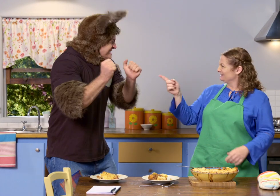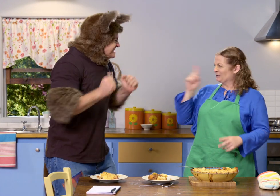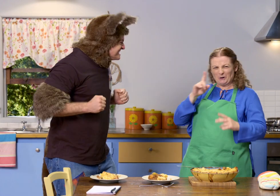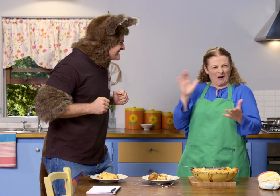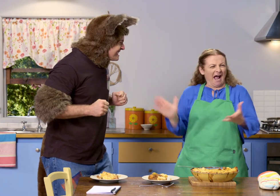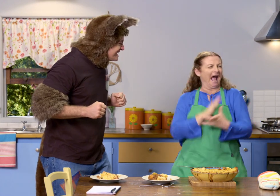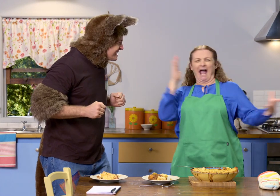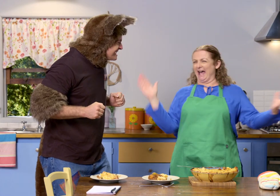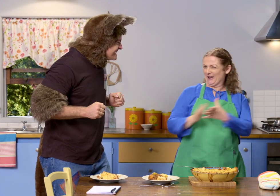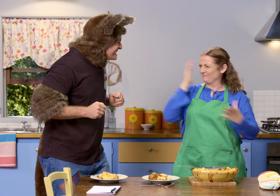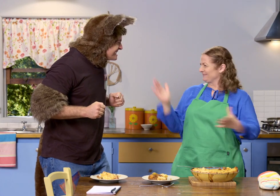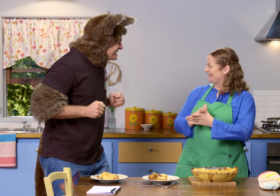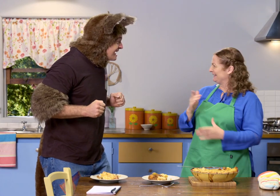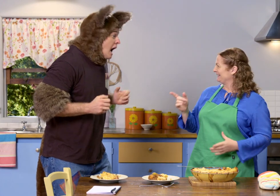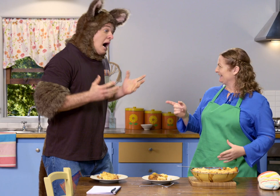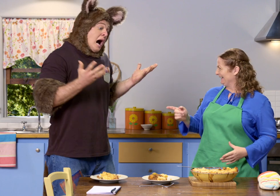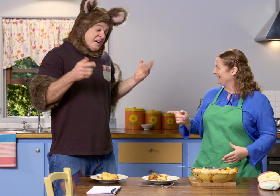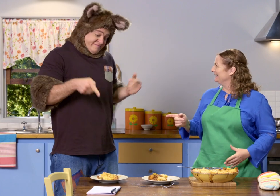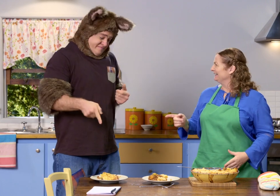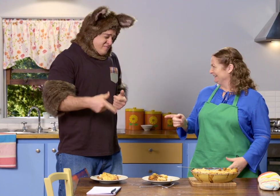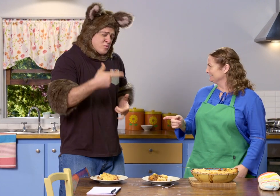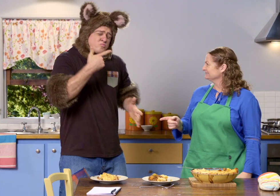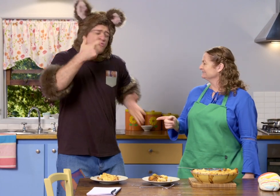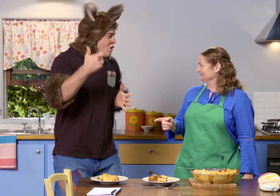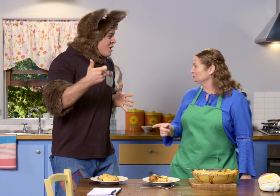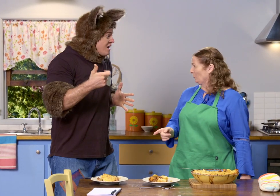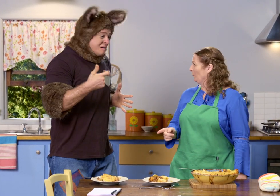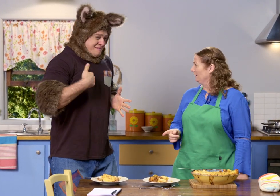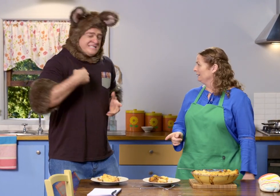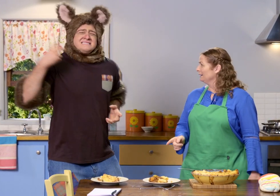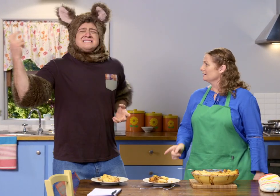Possum, you look so happy. Well, not only is this a delicious lunch,